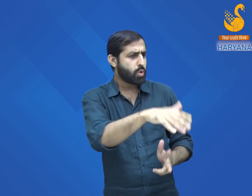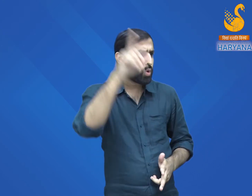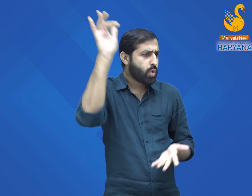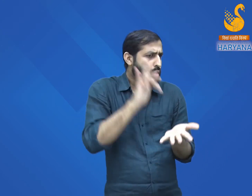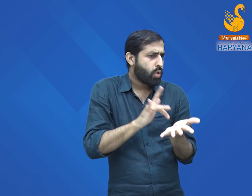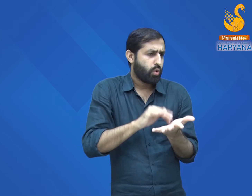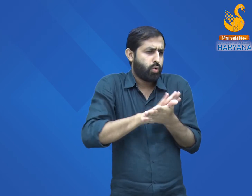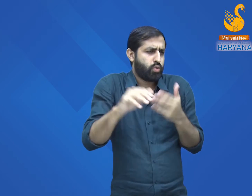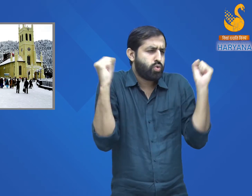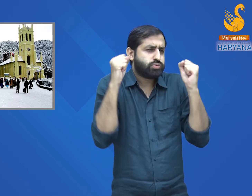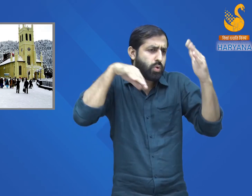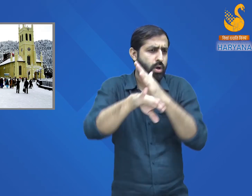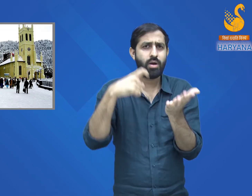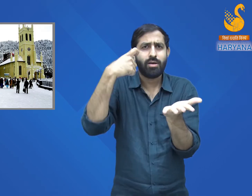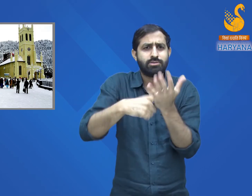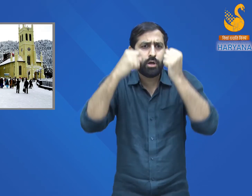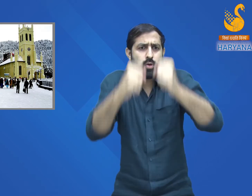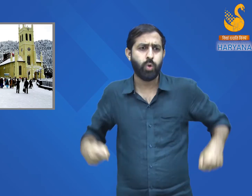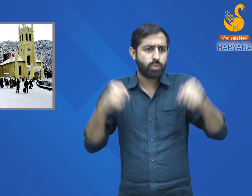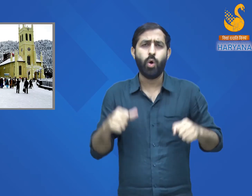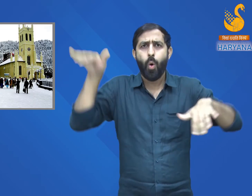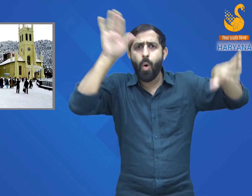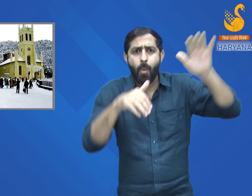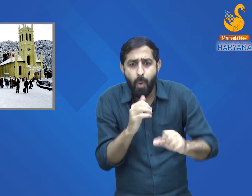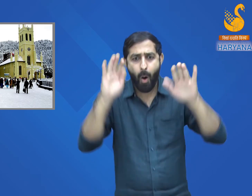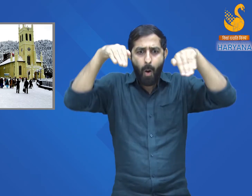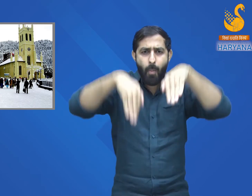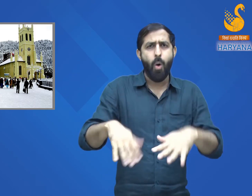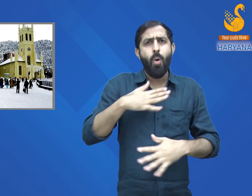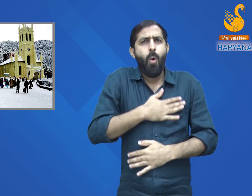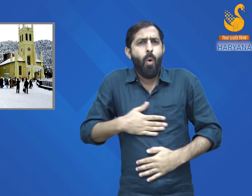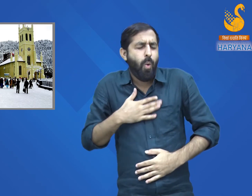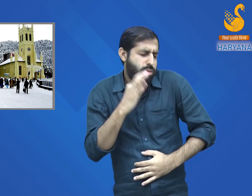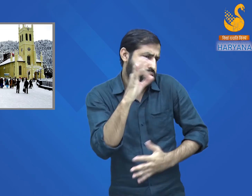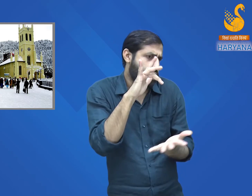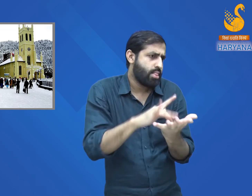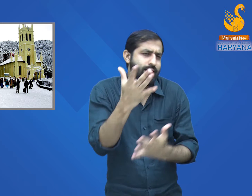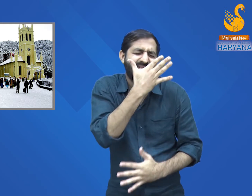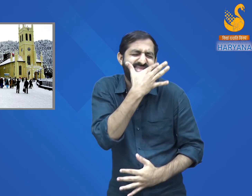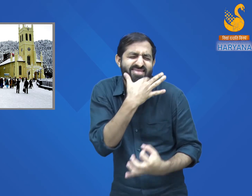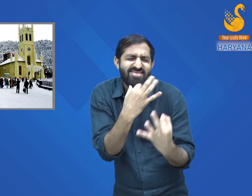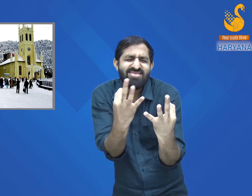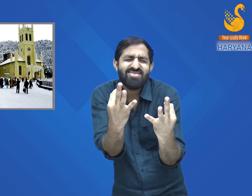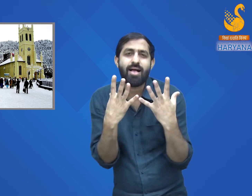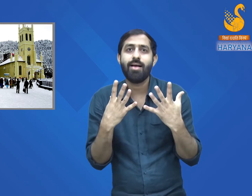While conversing with our friends we talk about the Rishikesh and its famous river rafting and its beauty.